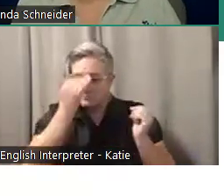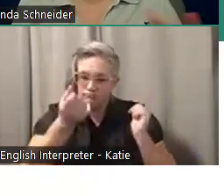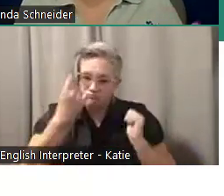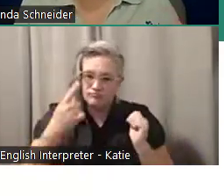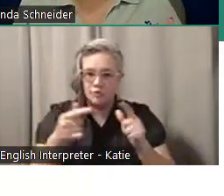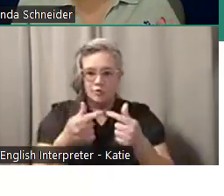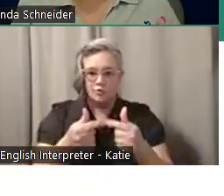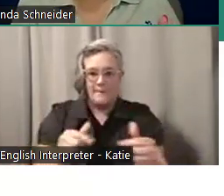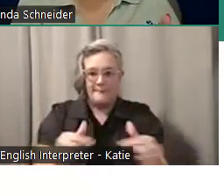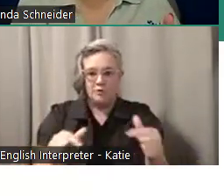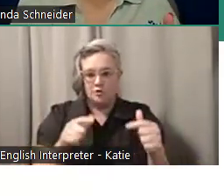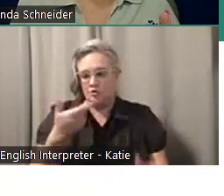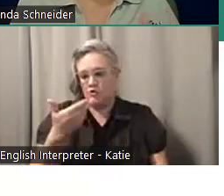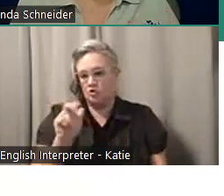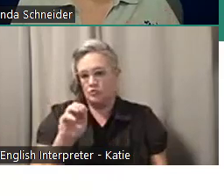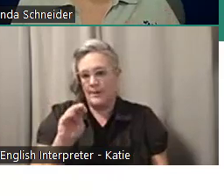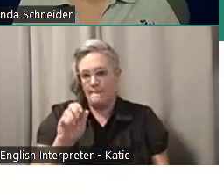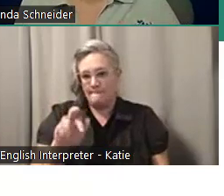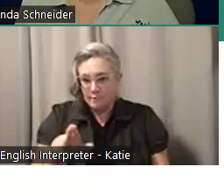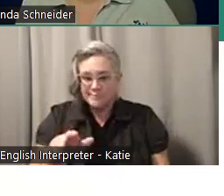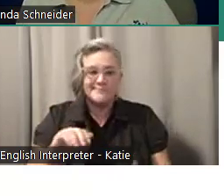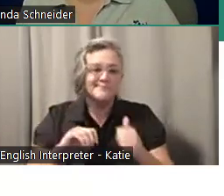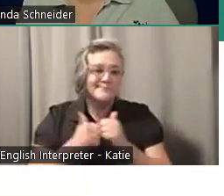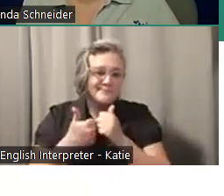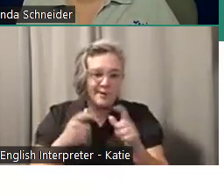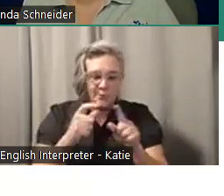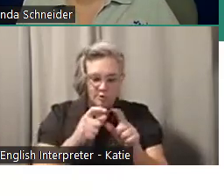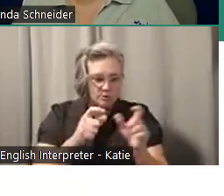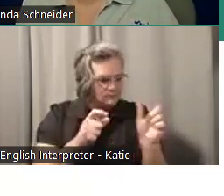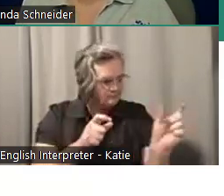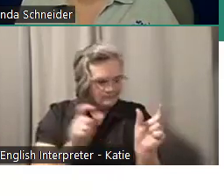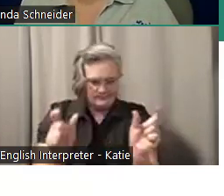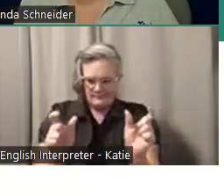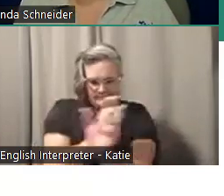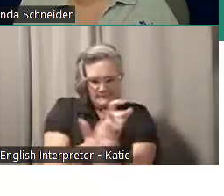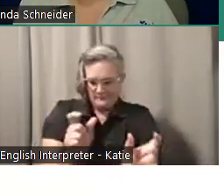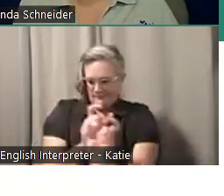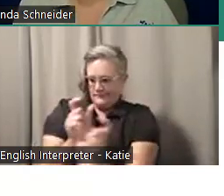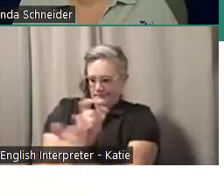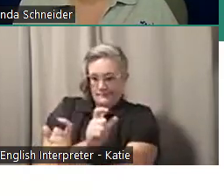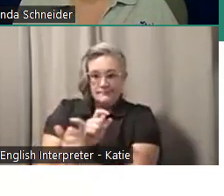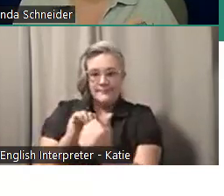how we organize words in a sentence, And how we create meaning within that language.